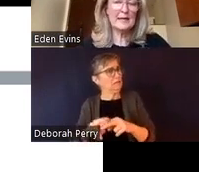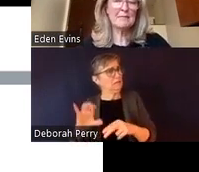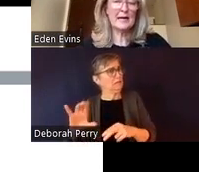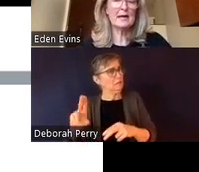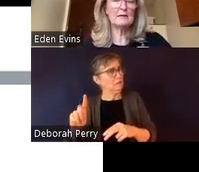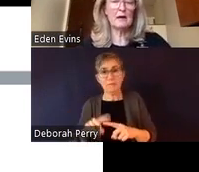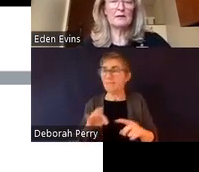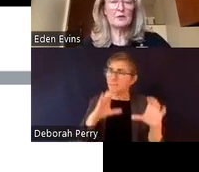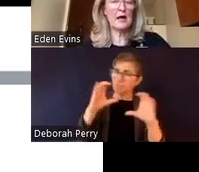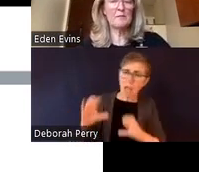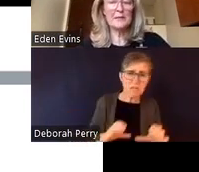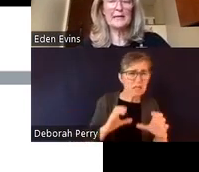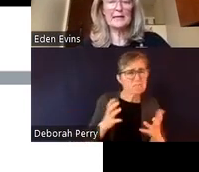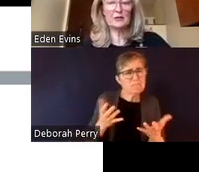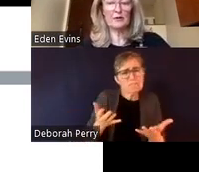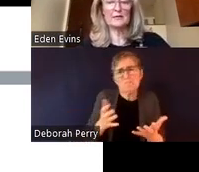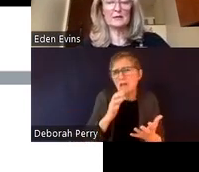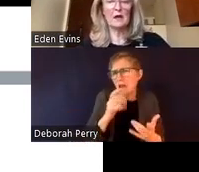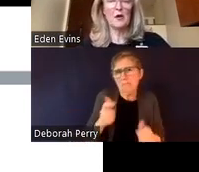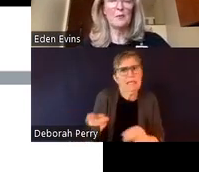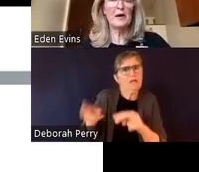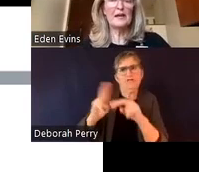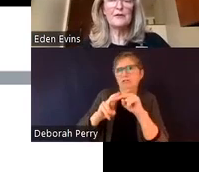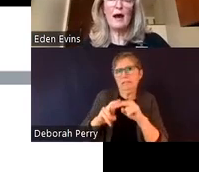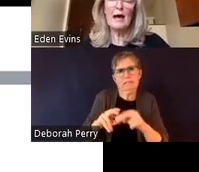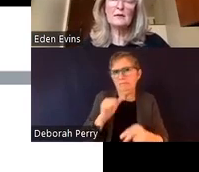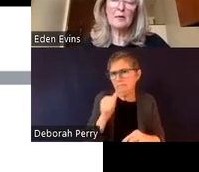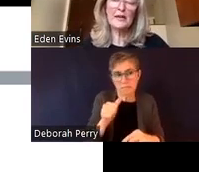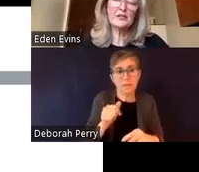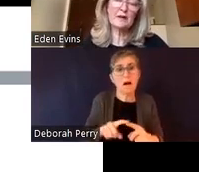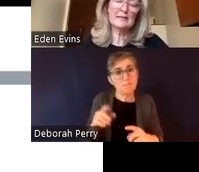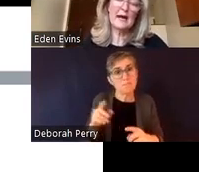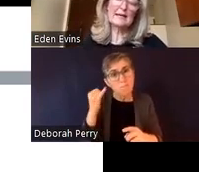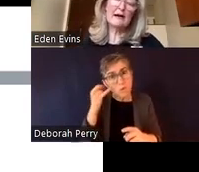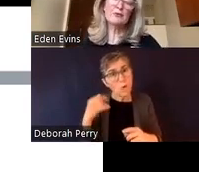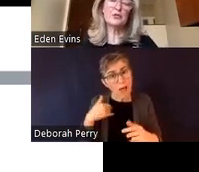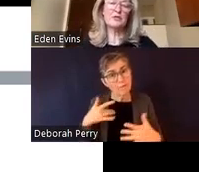same thing - it was not a big increase. But if you had depression or anxiety and that's what you were